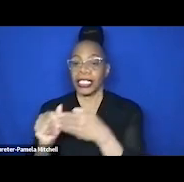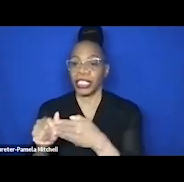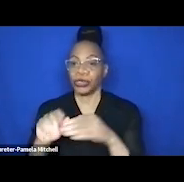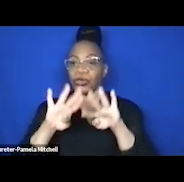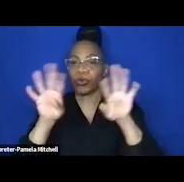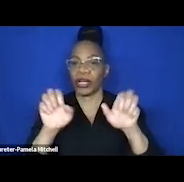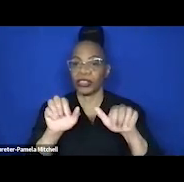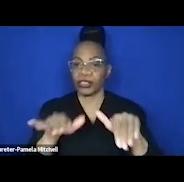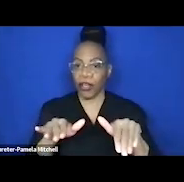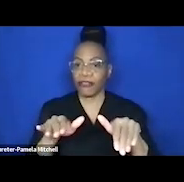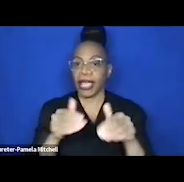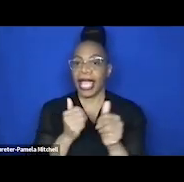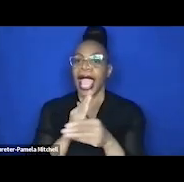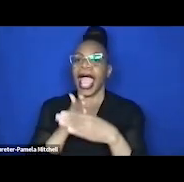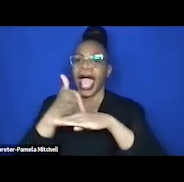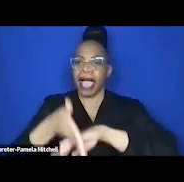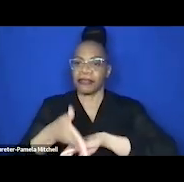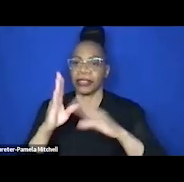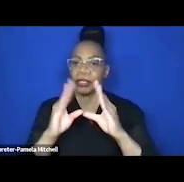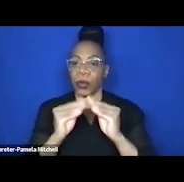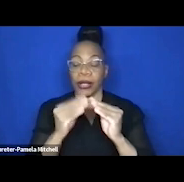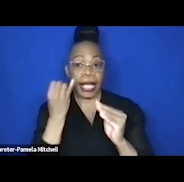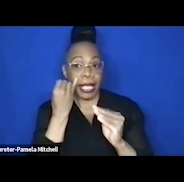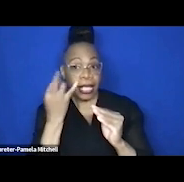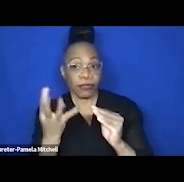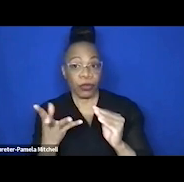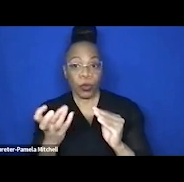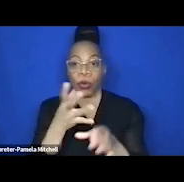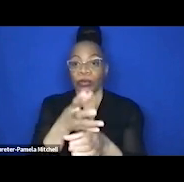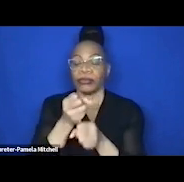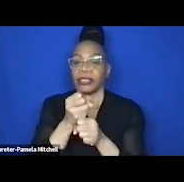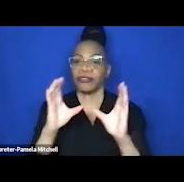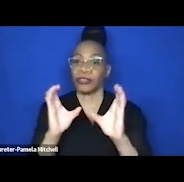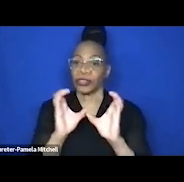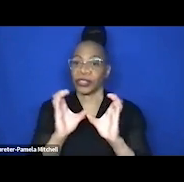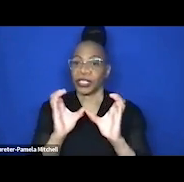in receiving a certificate for joining this webinar, you'll do that after you submit,